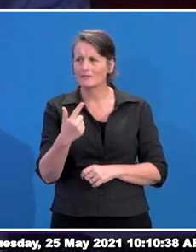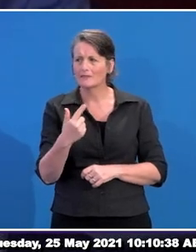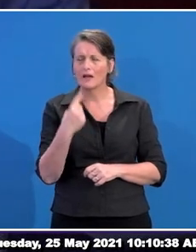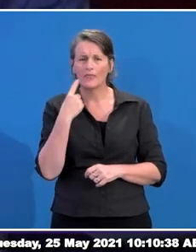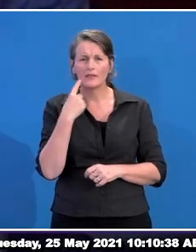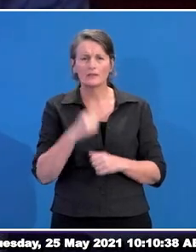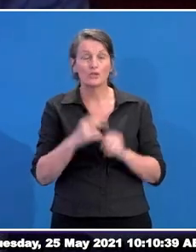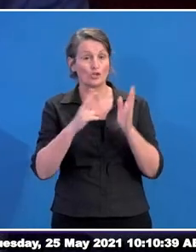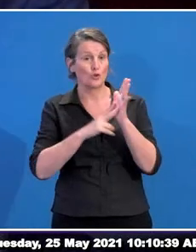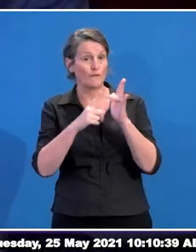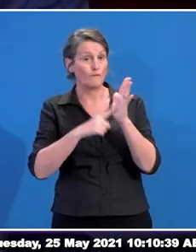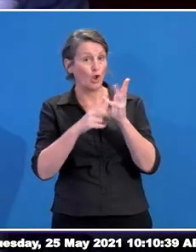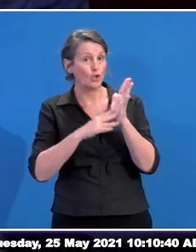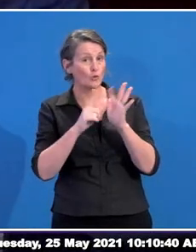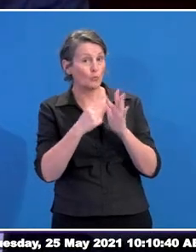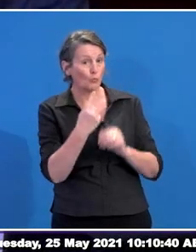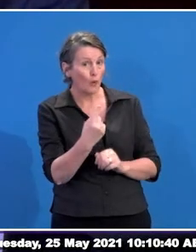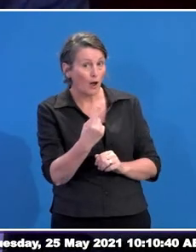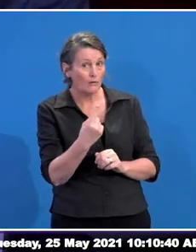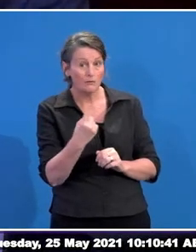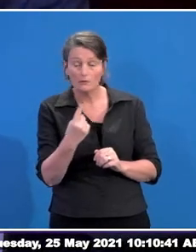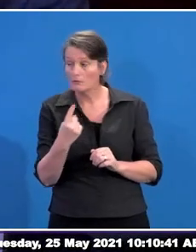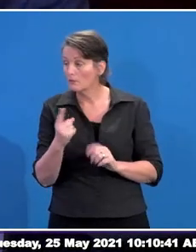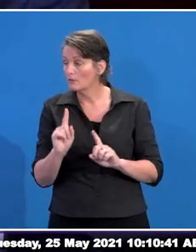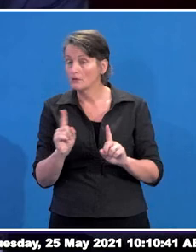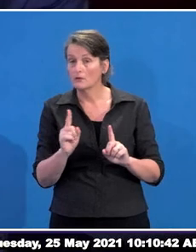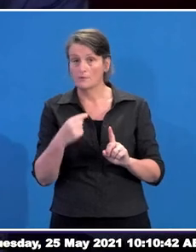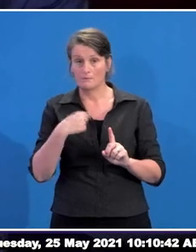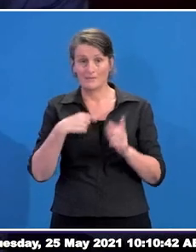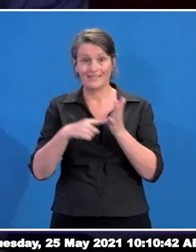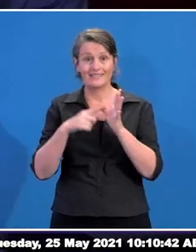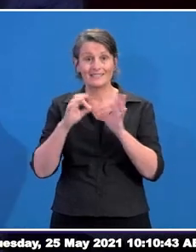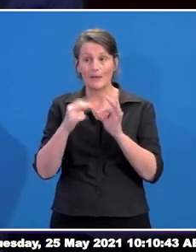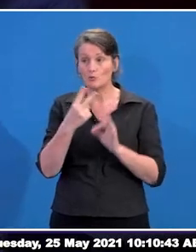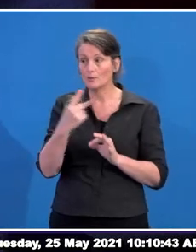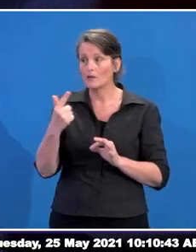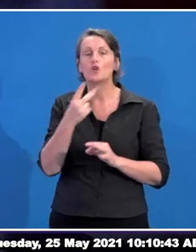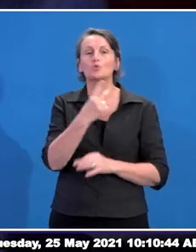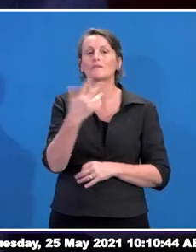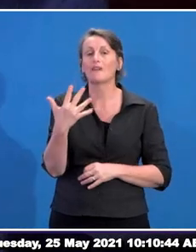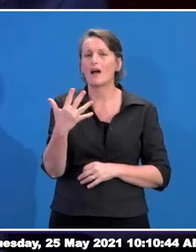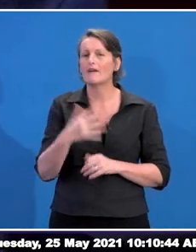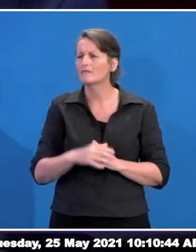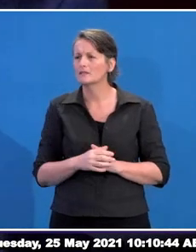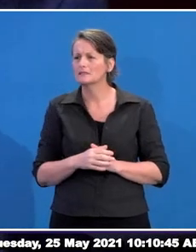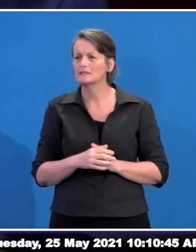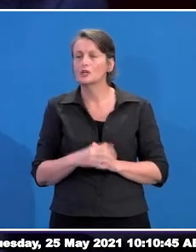So volume one? Volume one. Oh, volume one. Volume one Tab 27. Sorry. MS BENNET: 25.